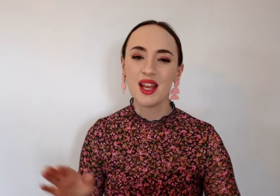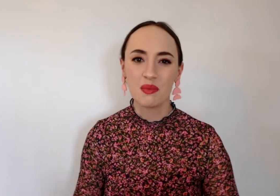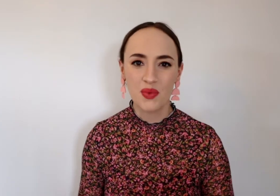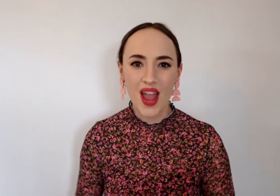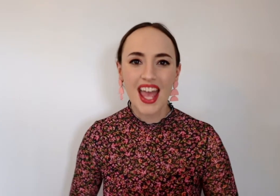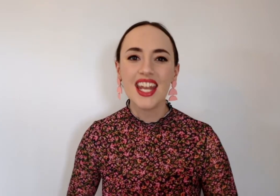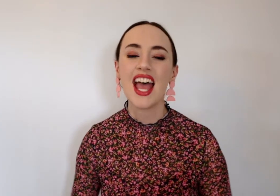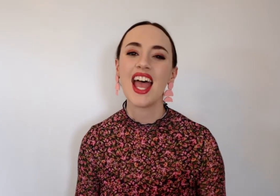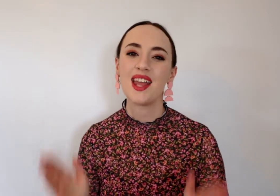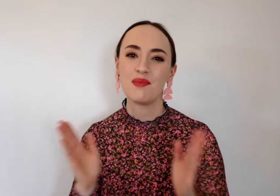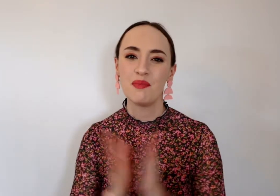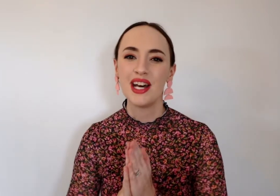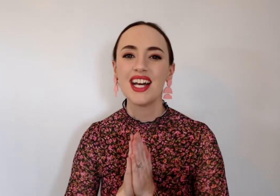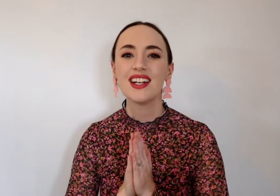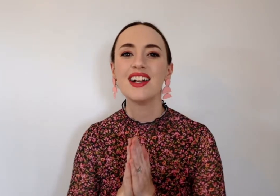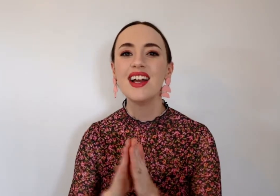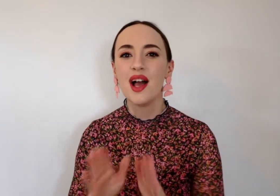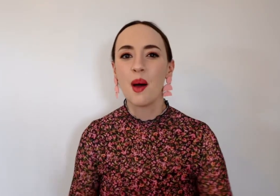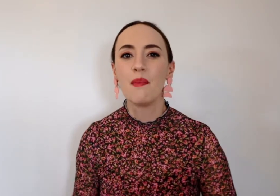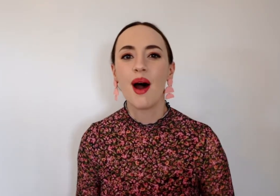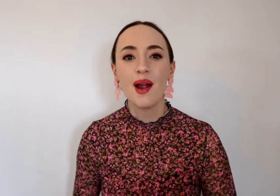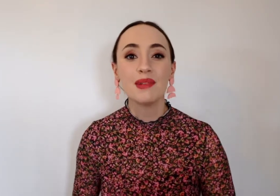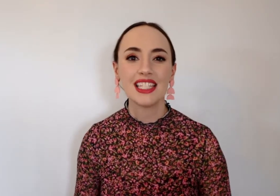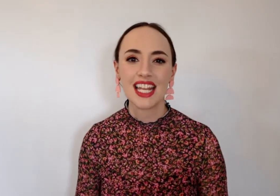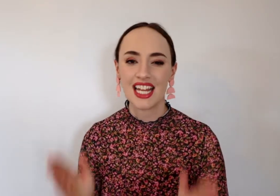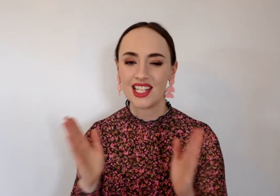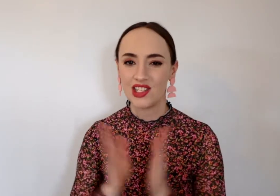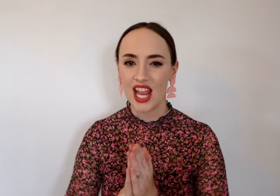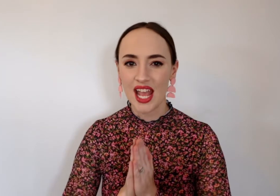Bread and butter, Marmalade and jam